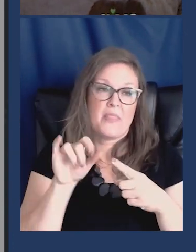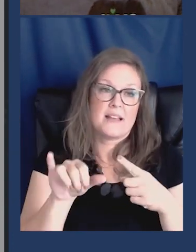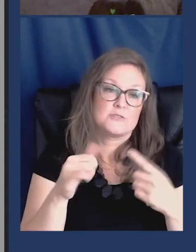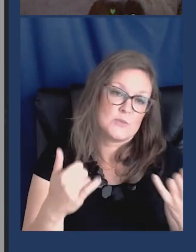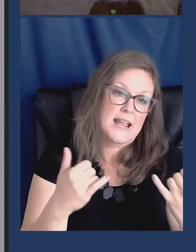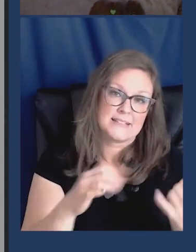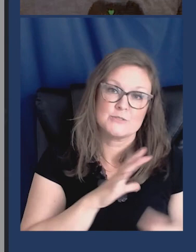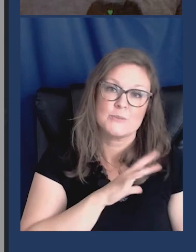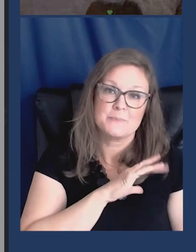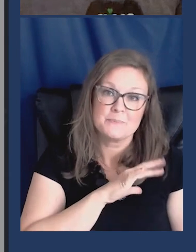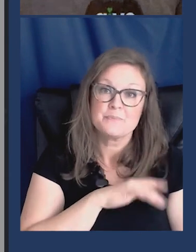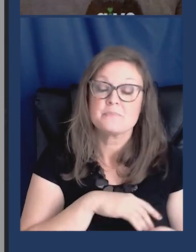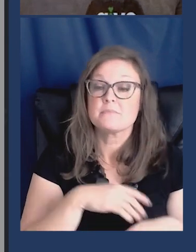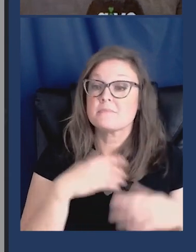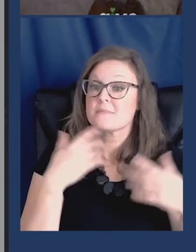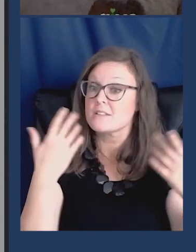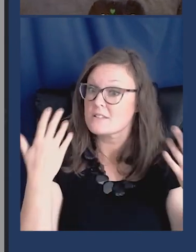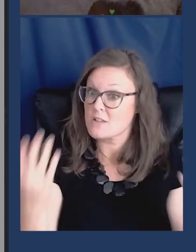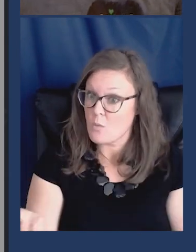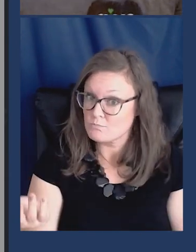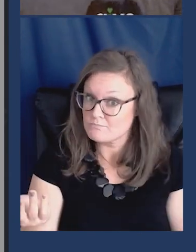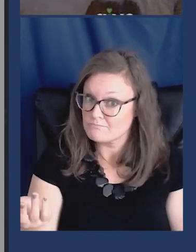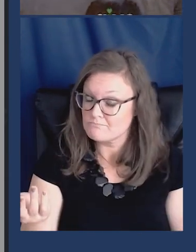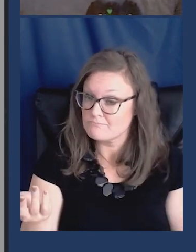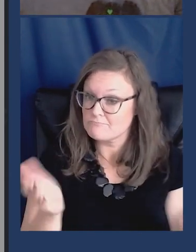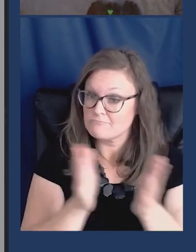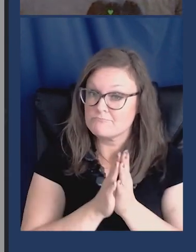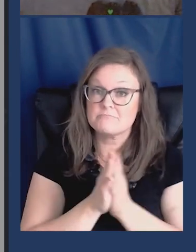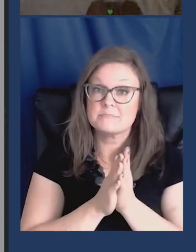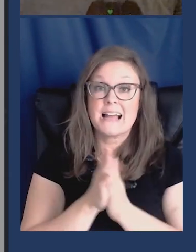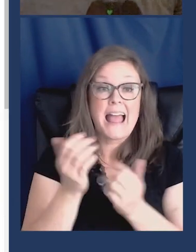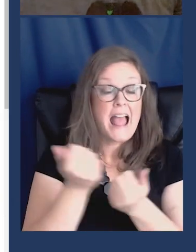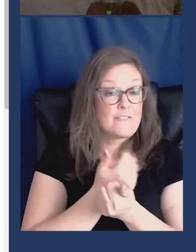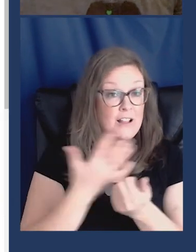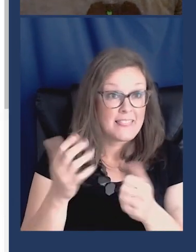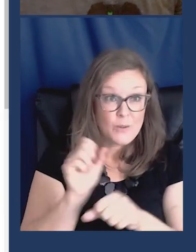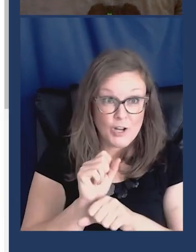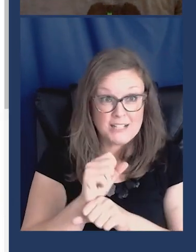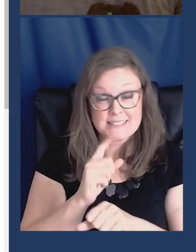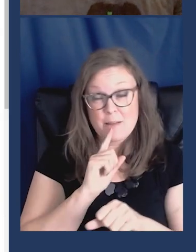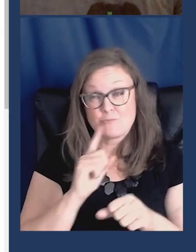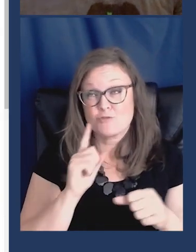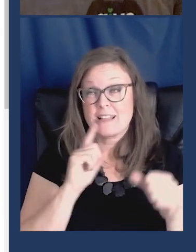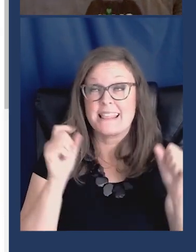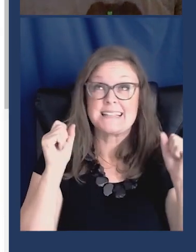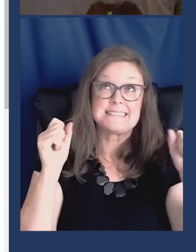So with that, everything worked, I'm super excited that everything actually worked in a live demo, a little bit